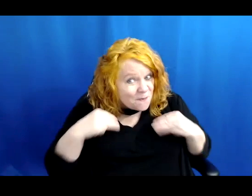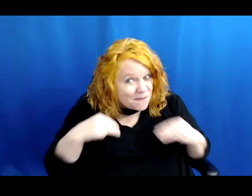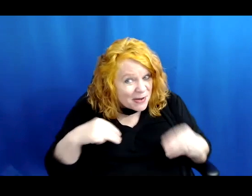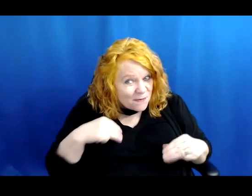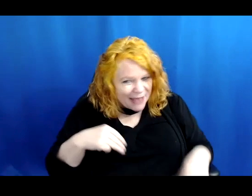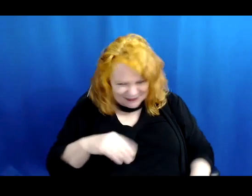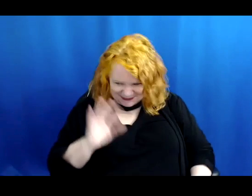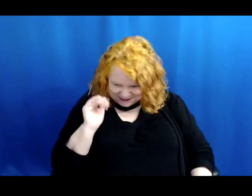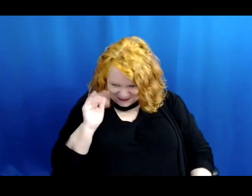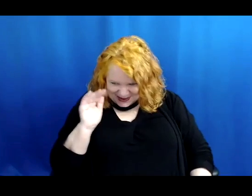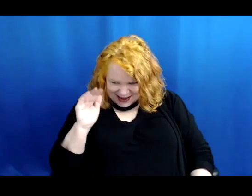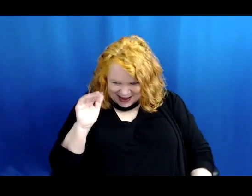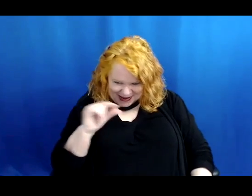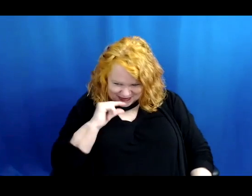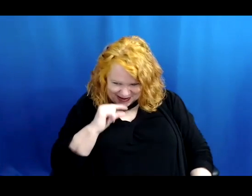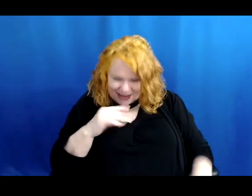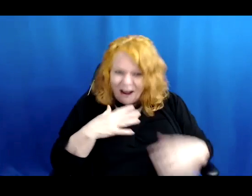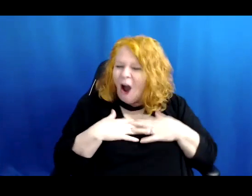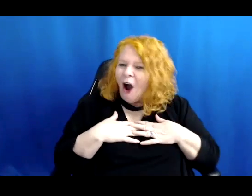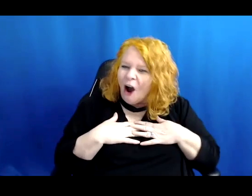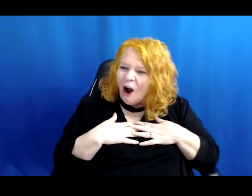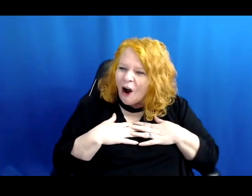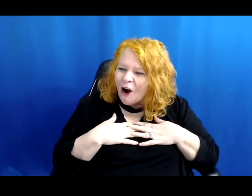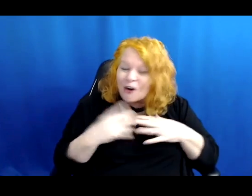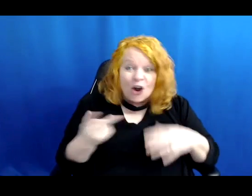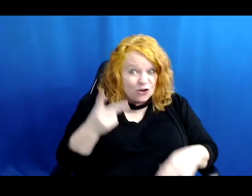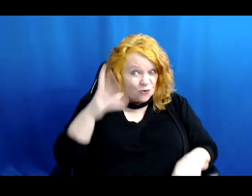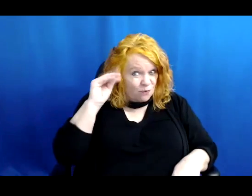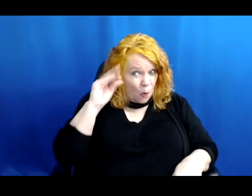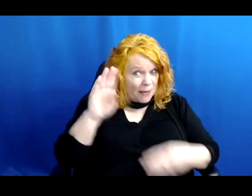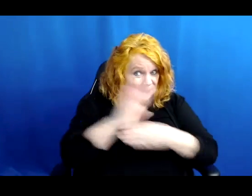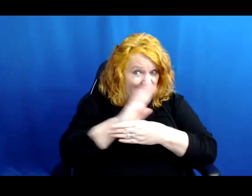Gwyn: Oh goodness me. You boys have been busy at school this week.